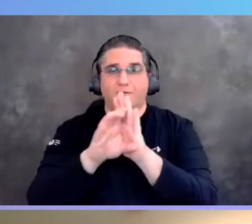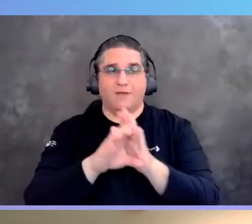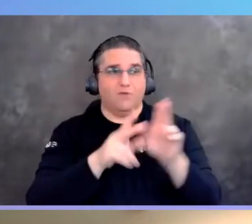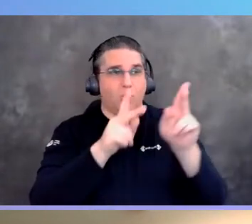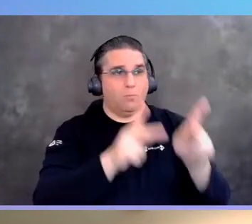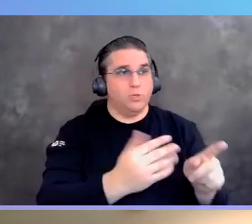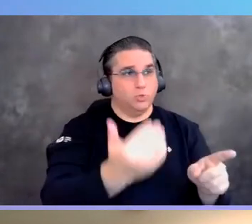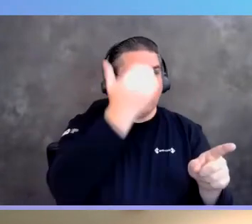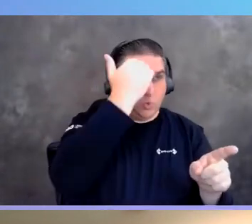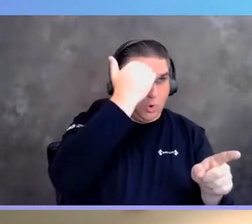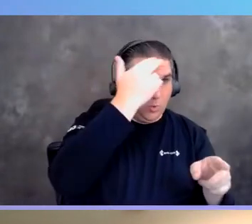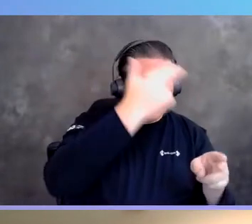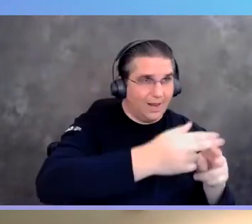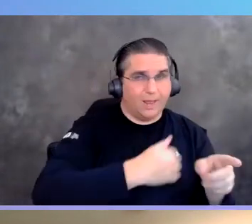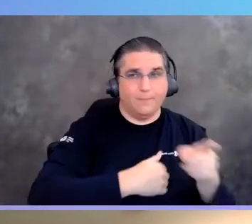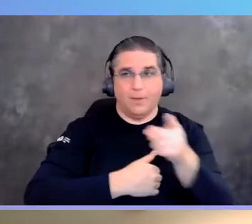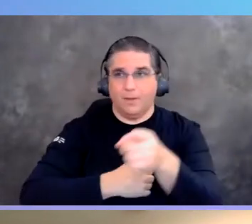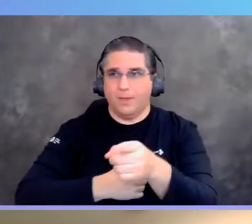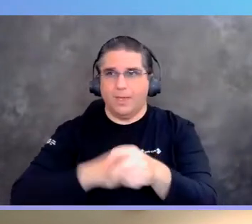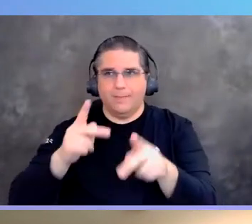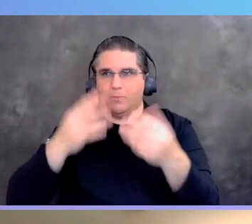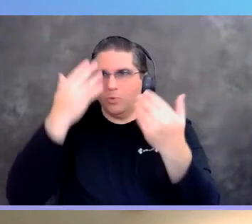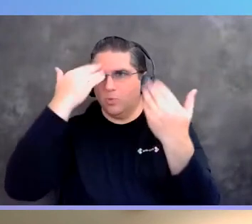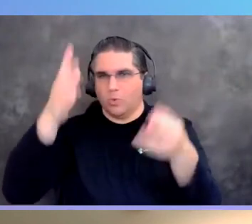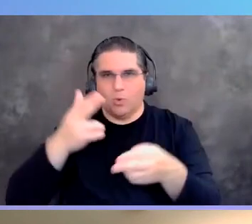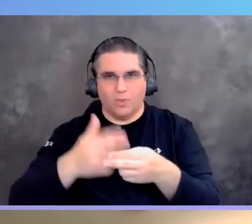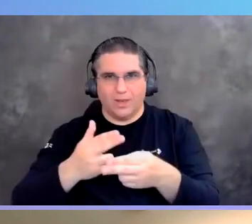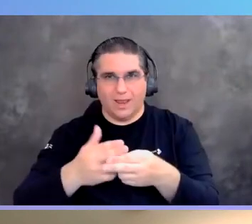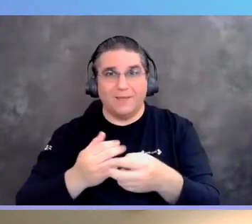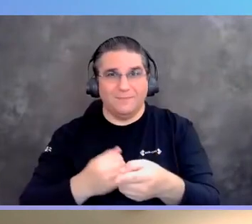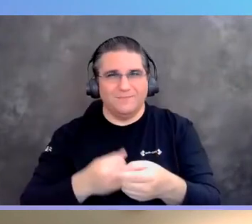back up the previous image with the classroom. Um, those were.